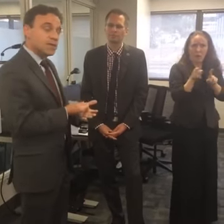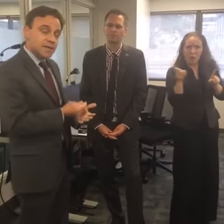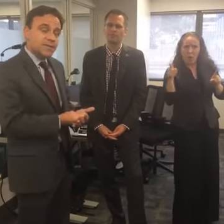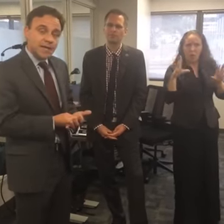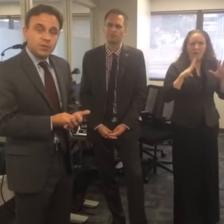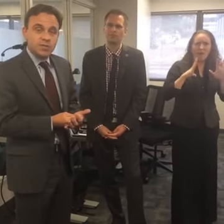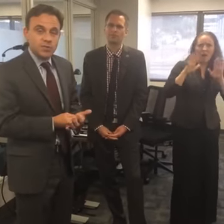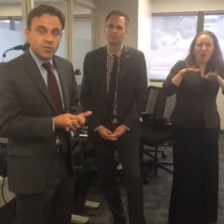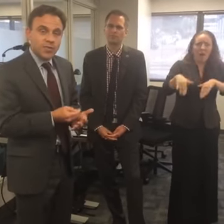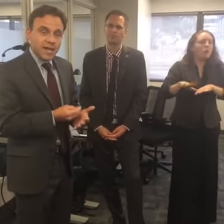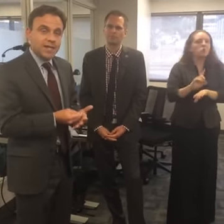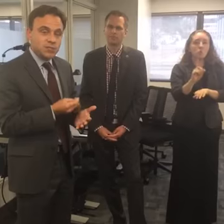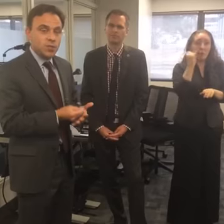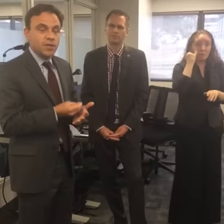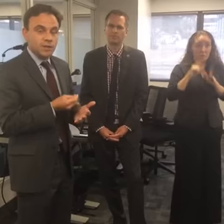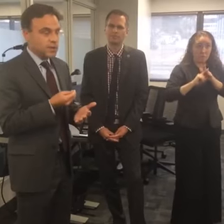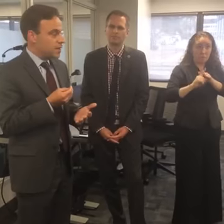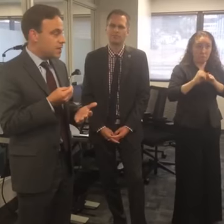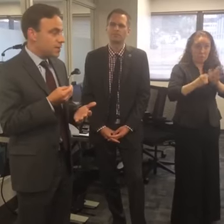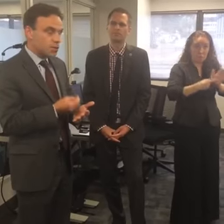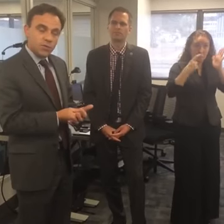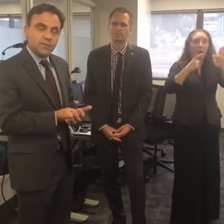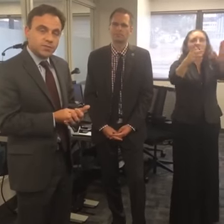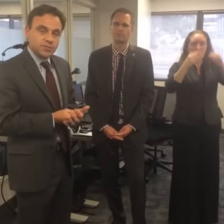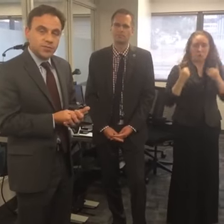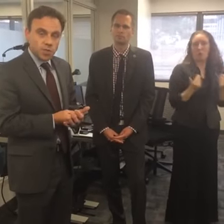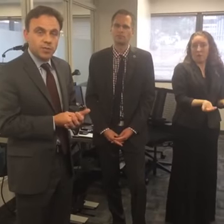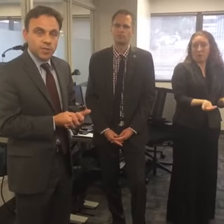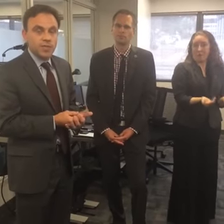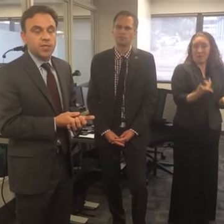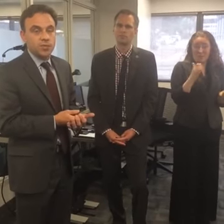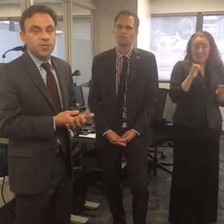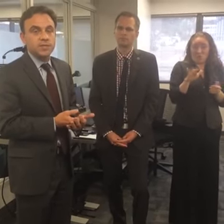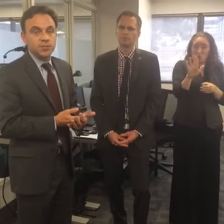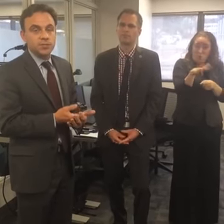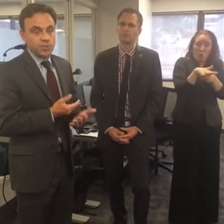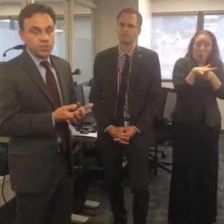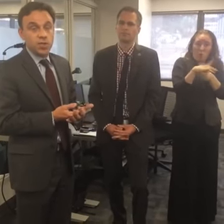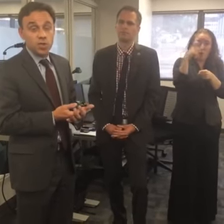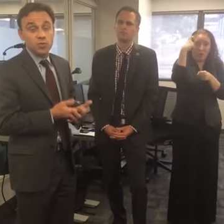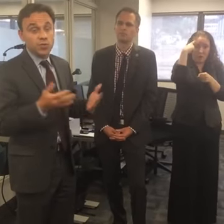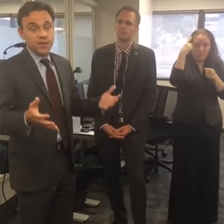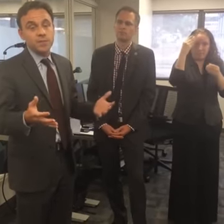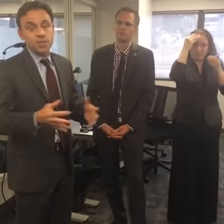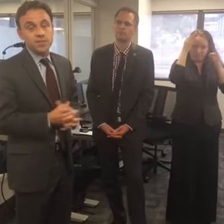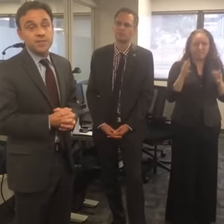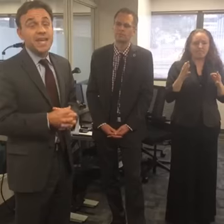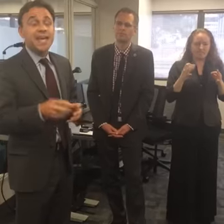get that evacuate order, that is what the local officials in your community think you need to do to ensure that you, your family are safe.